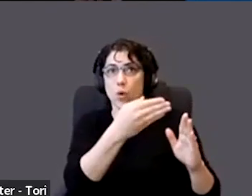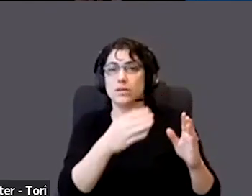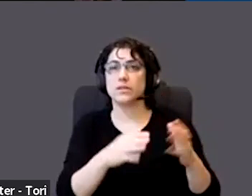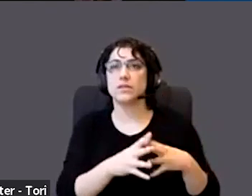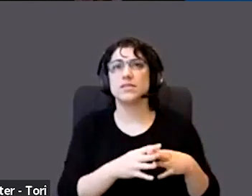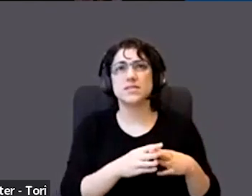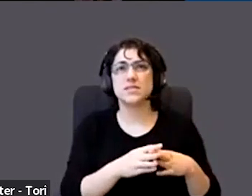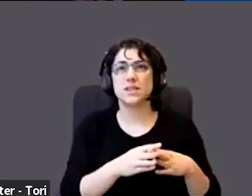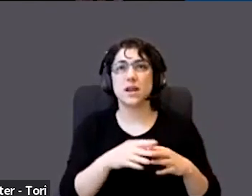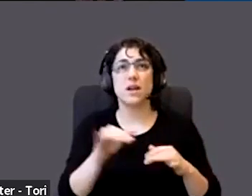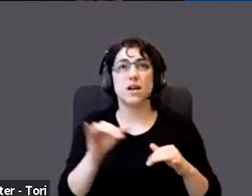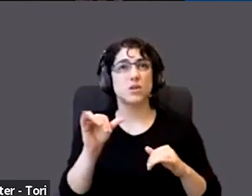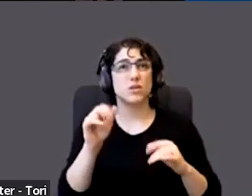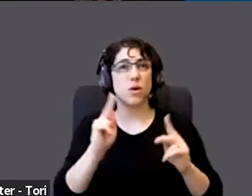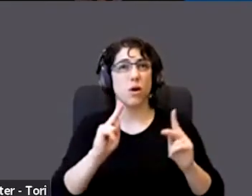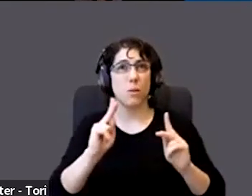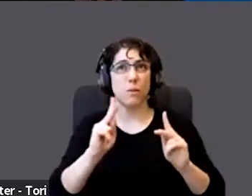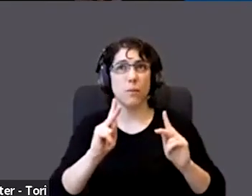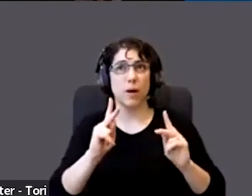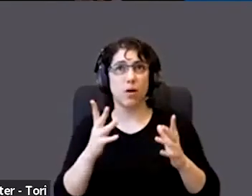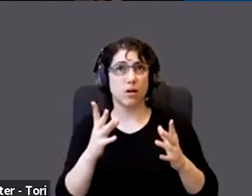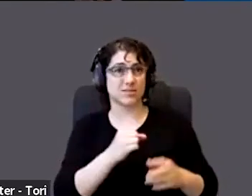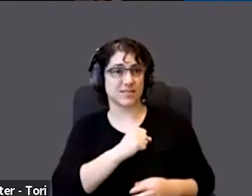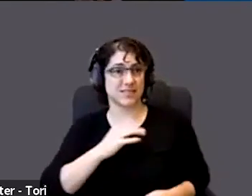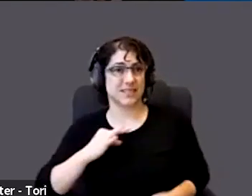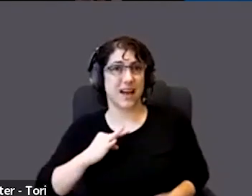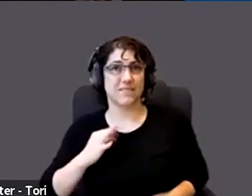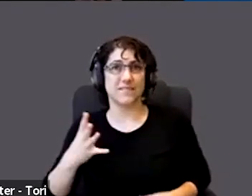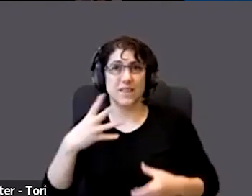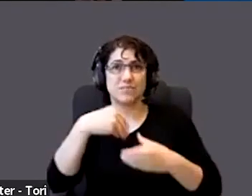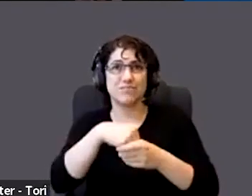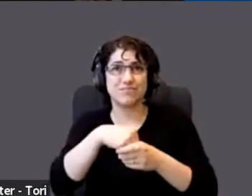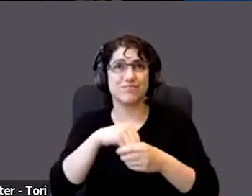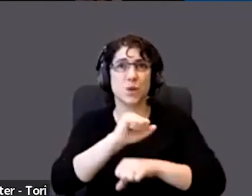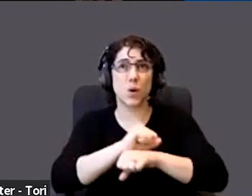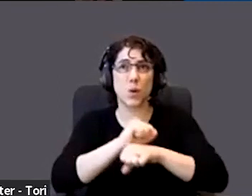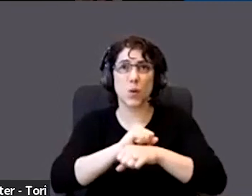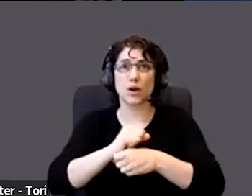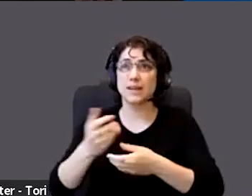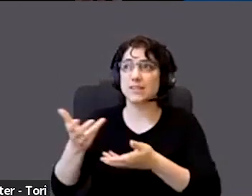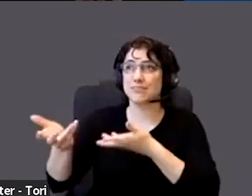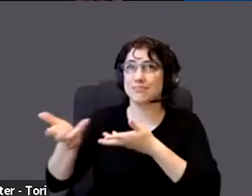personnel to be able to staff it and to be able to work collaboratively and innovate within it.